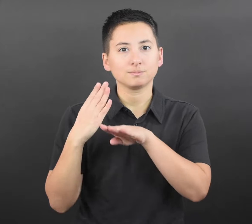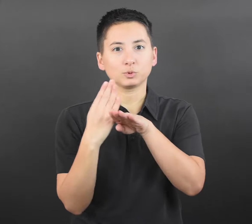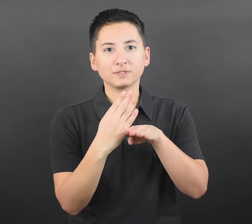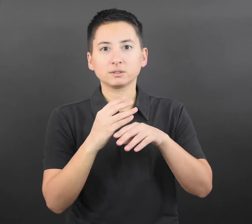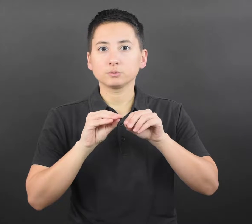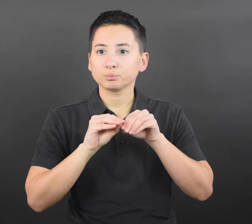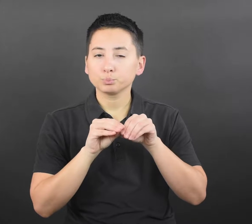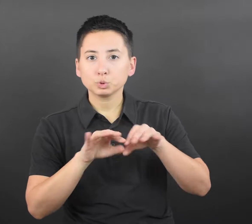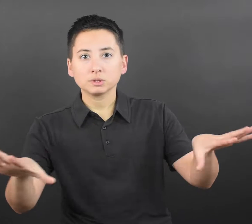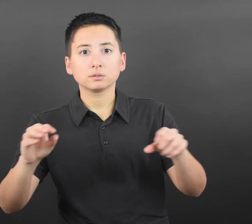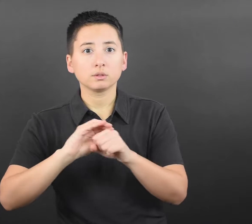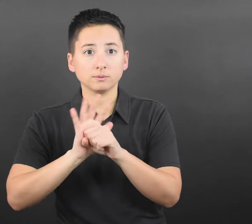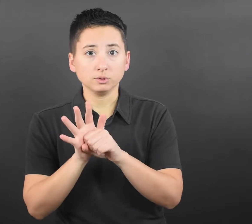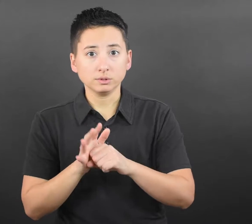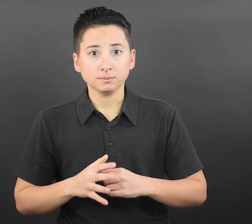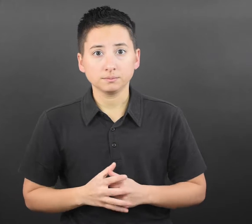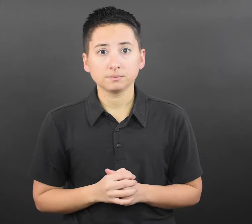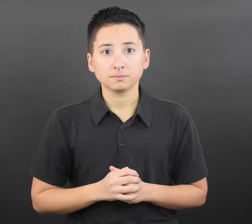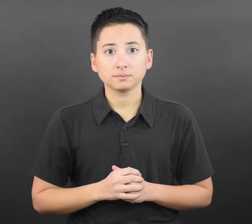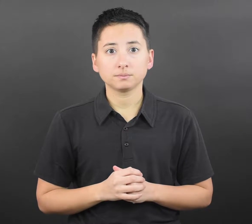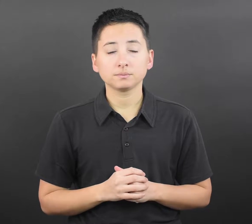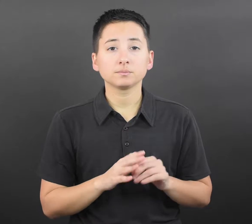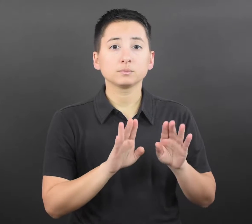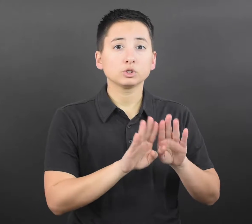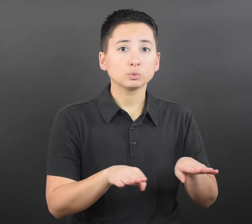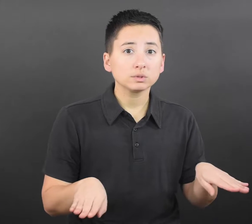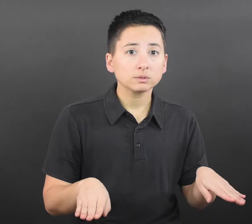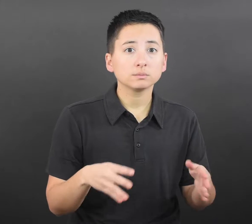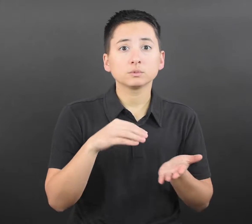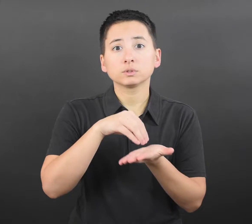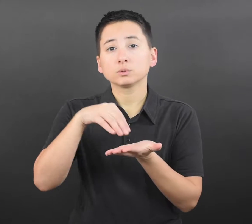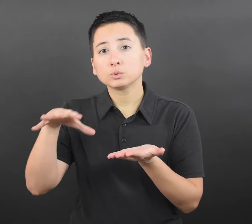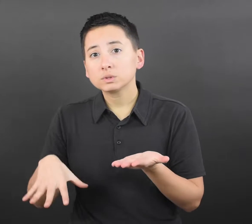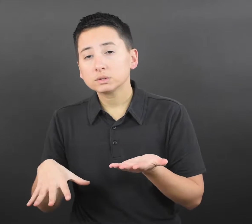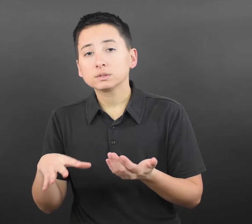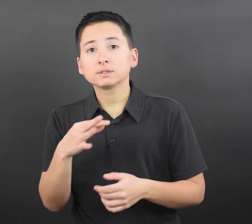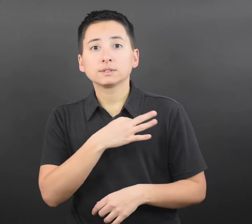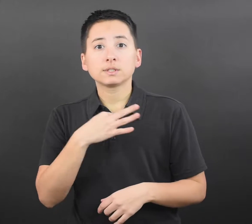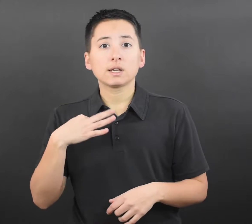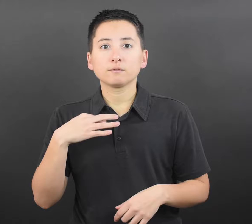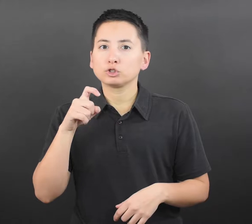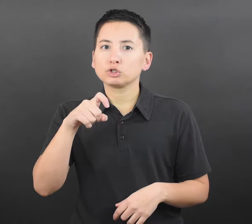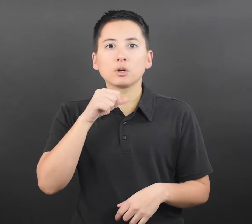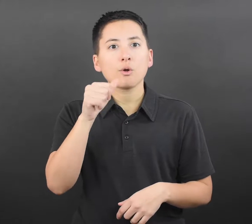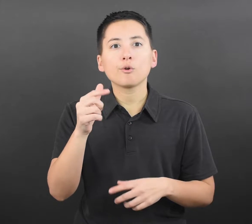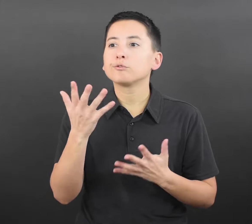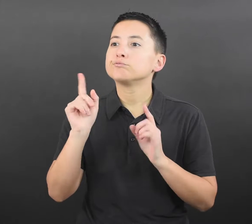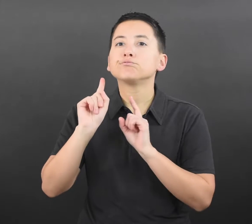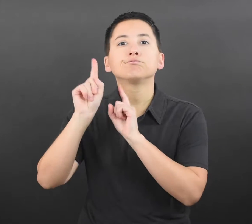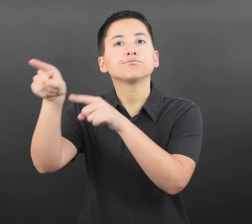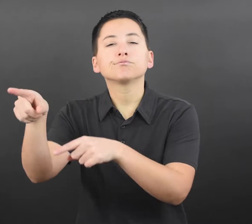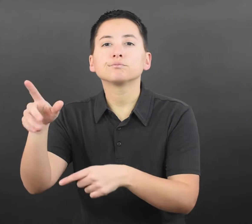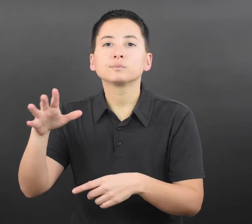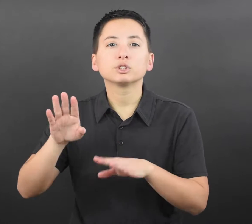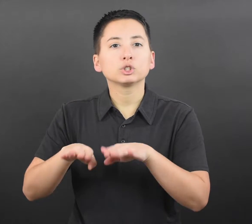at home and away from those who are not infected or showing symptoms to prevent transmission of the